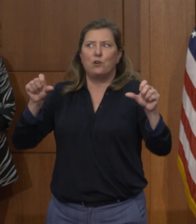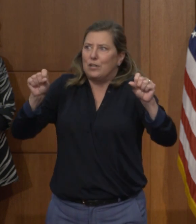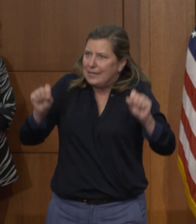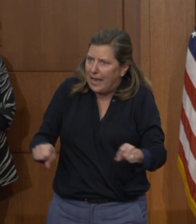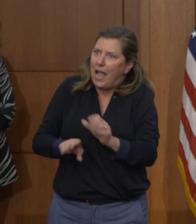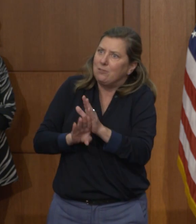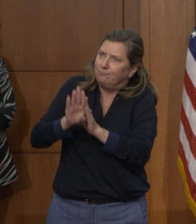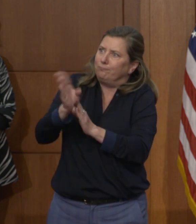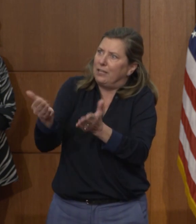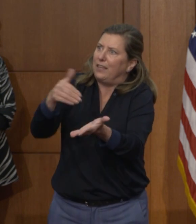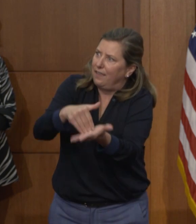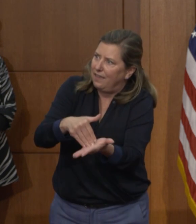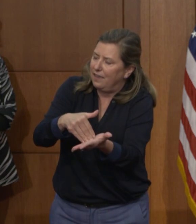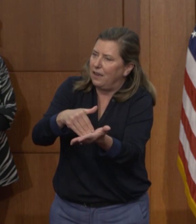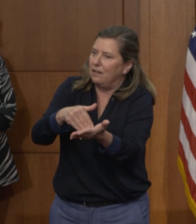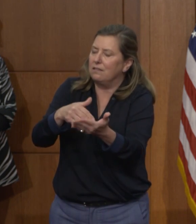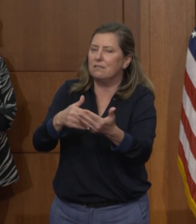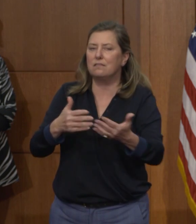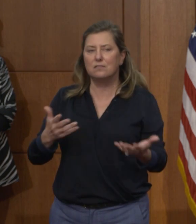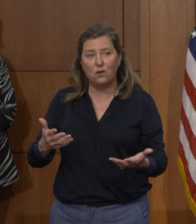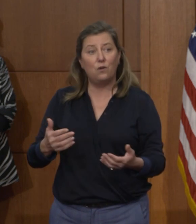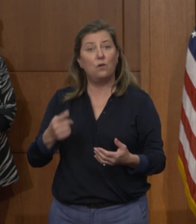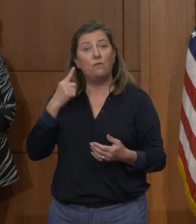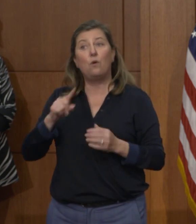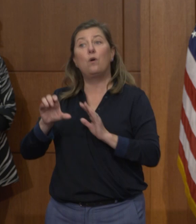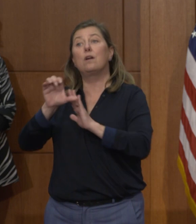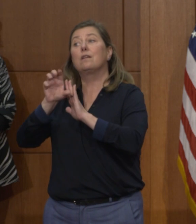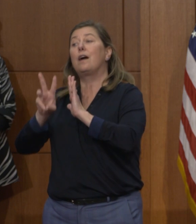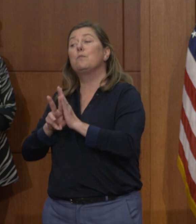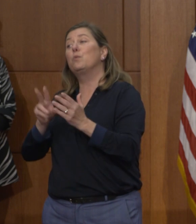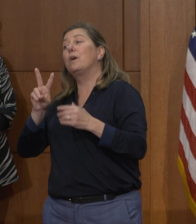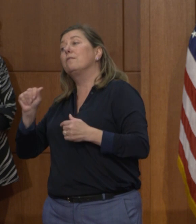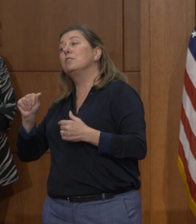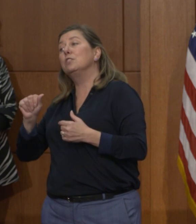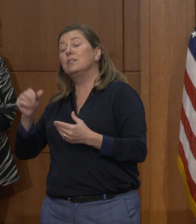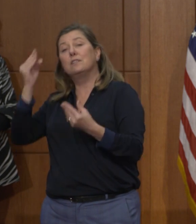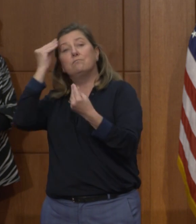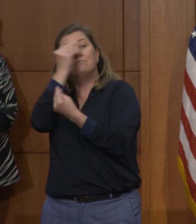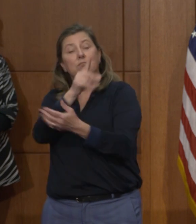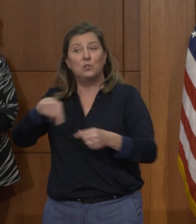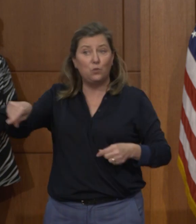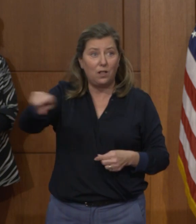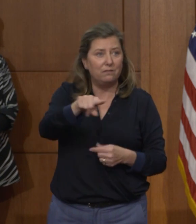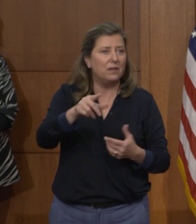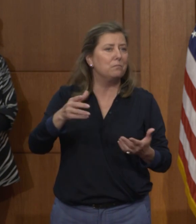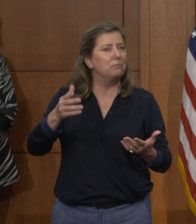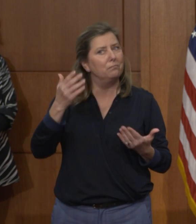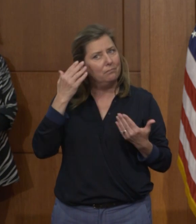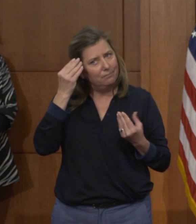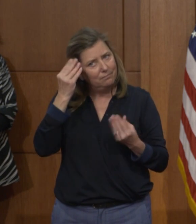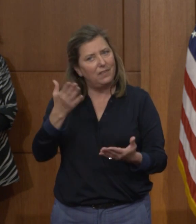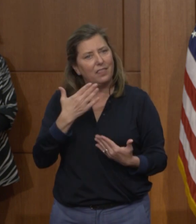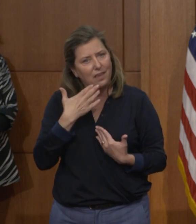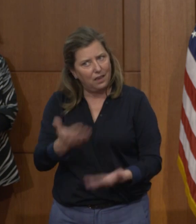seven days a week. A lot of them are working through the night, uh, to make sure that, that, uh, we as Virginians can,